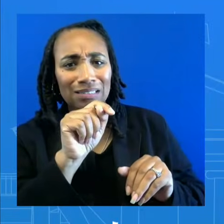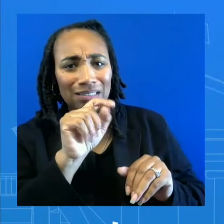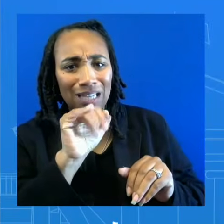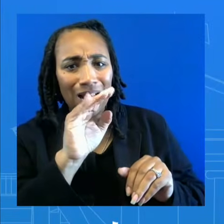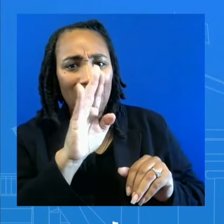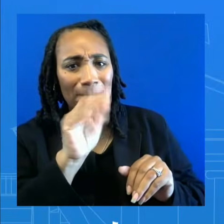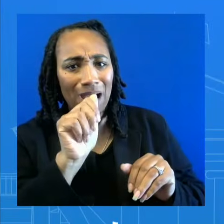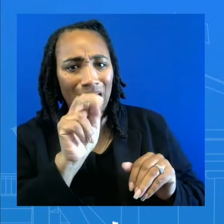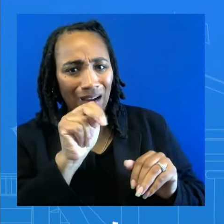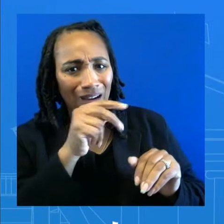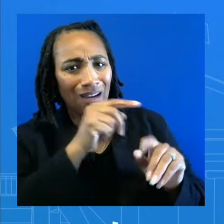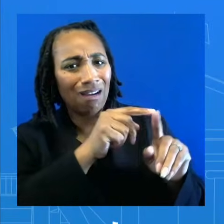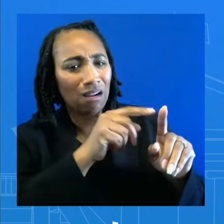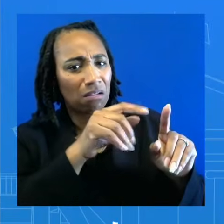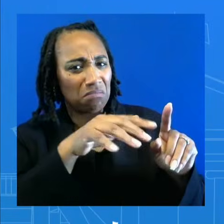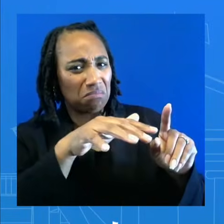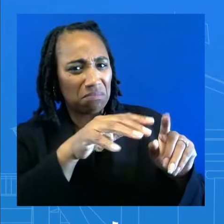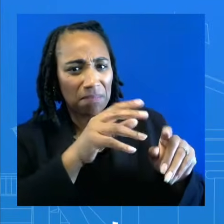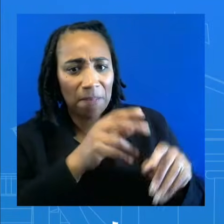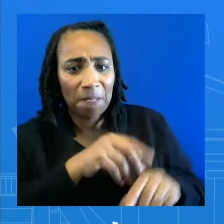I think it's a little too soon for me to -- to make a comment.